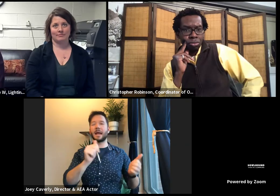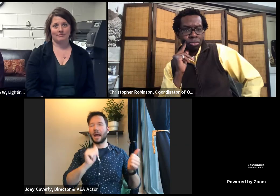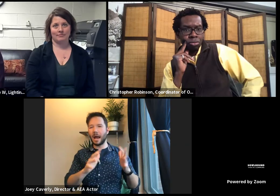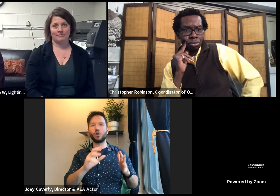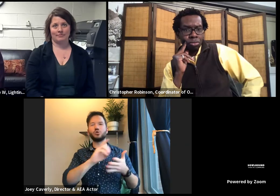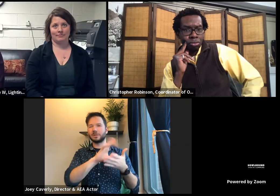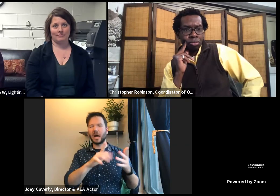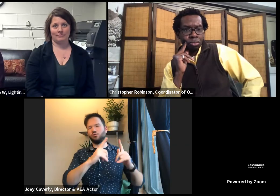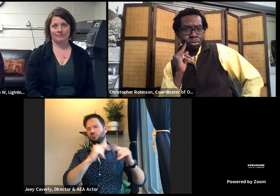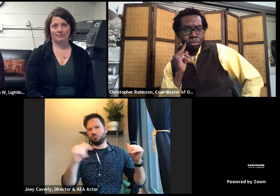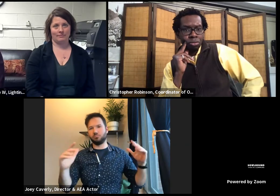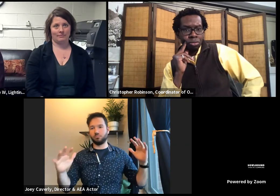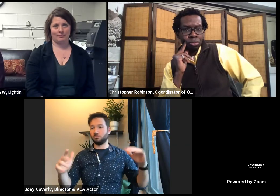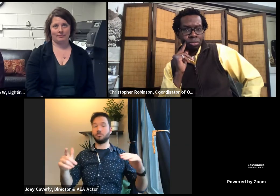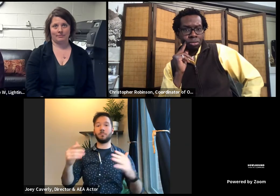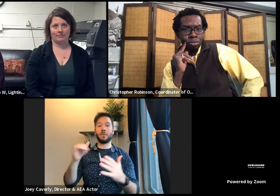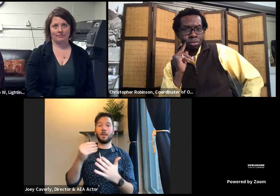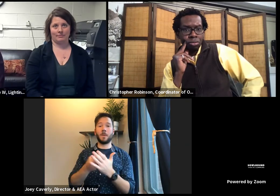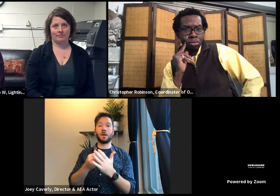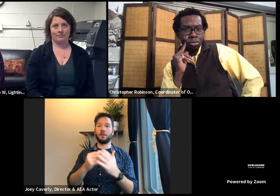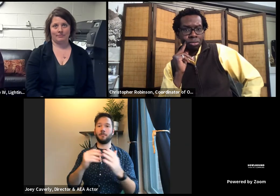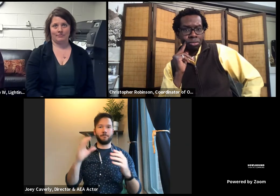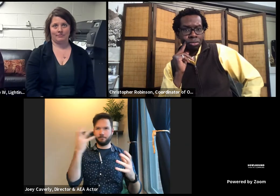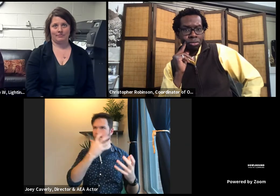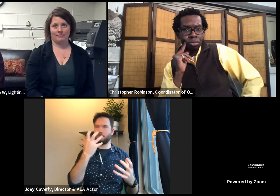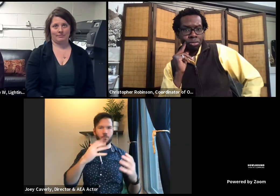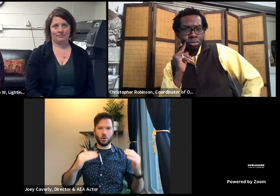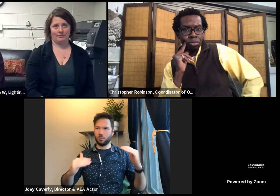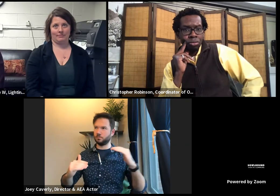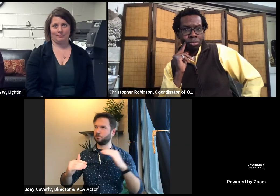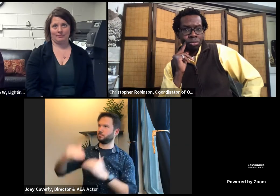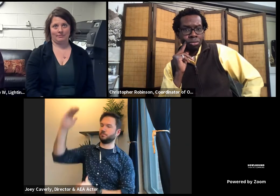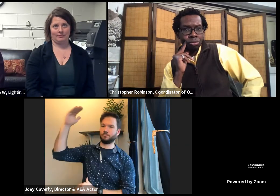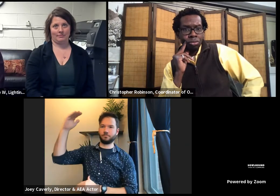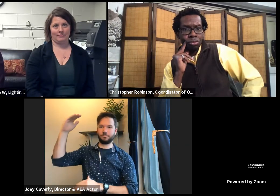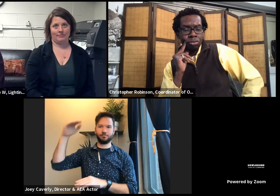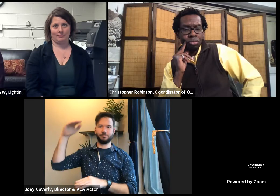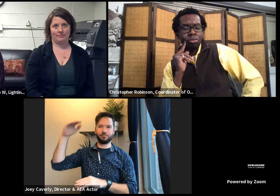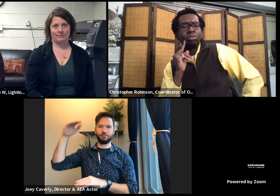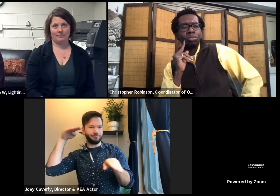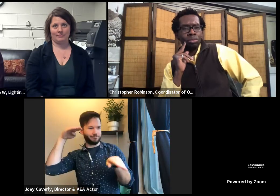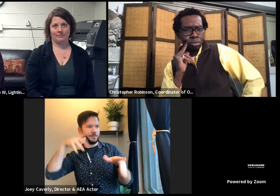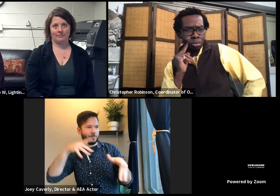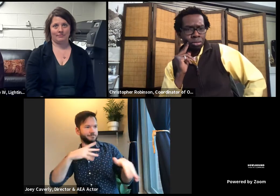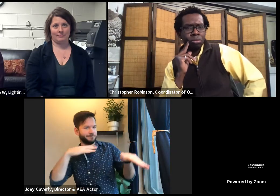If you are taking the salaries of designers, and actors, et cetera,